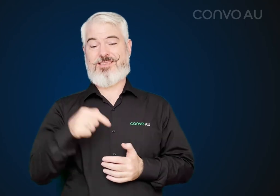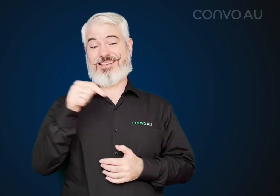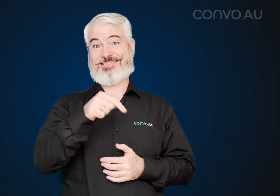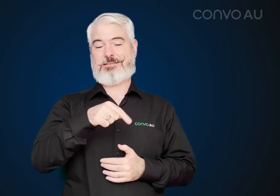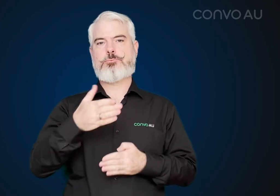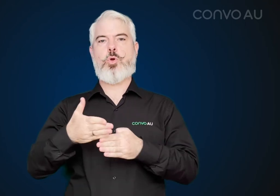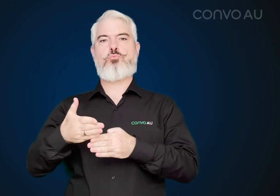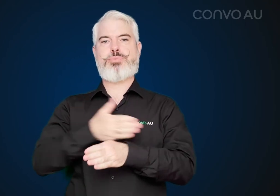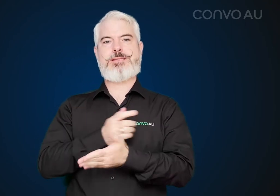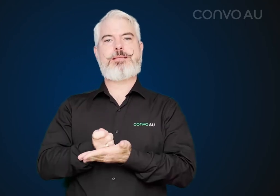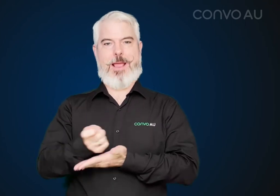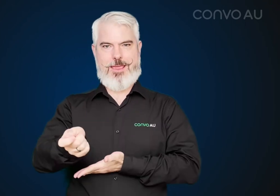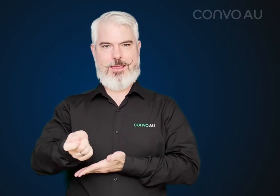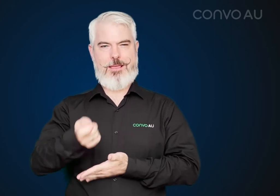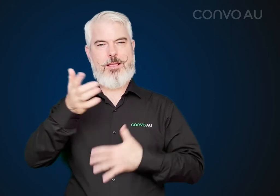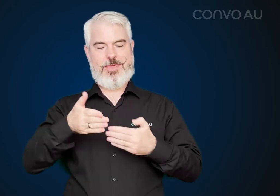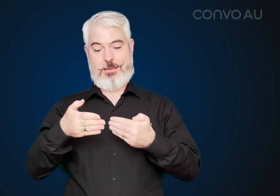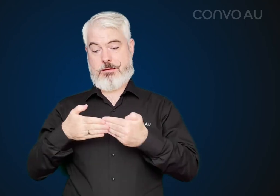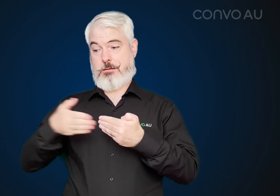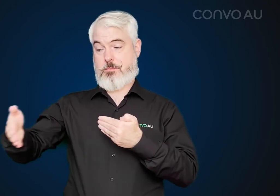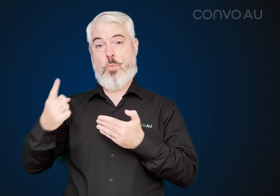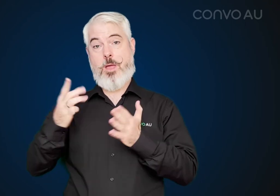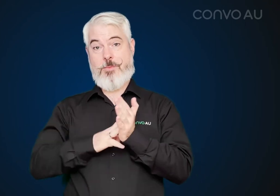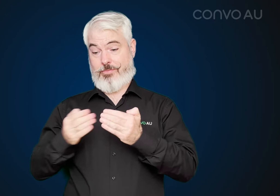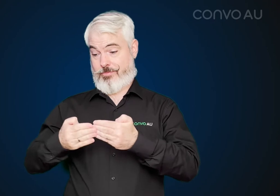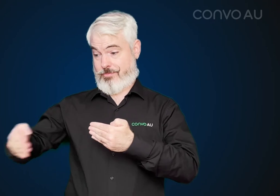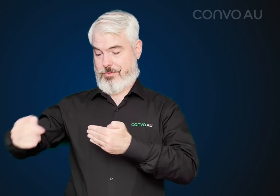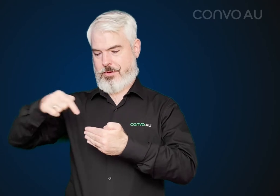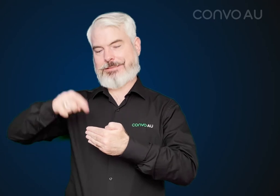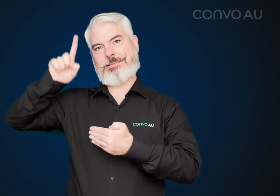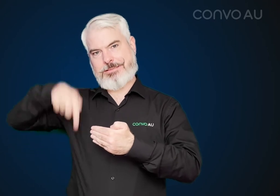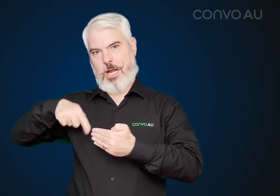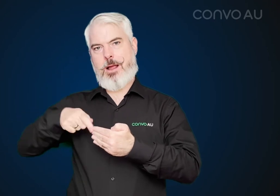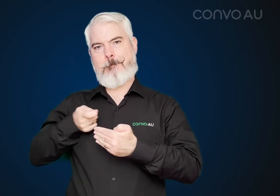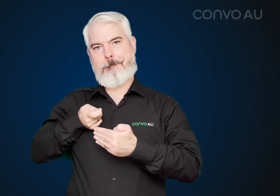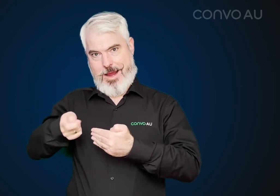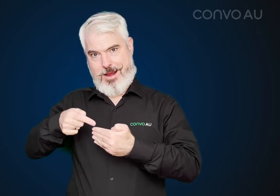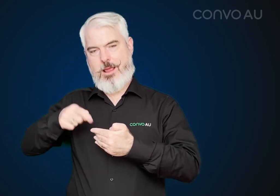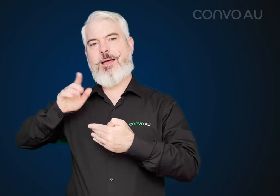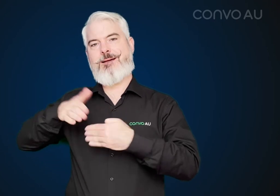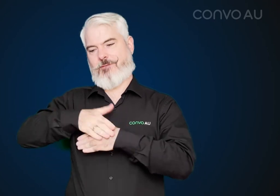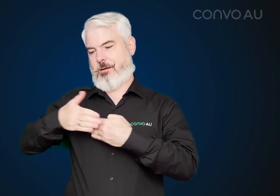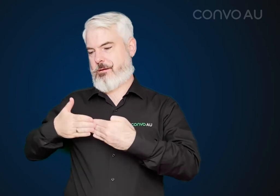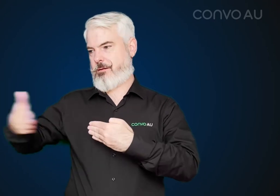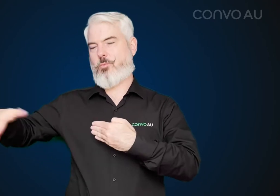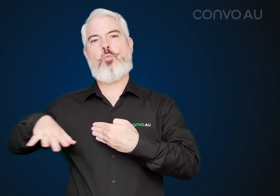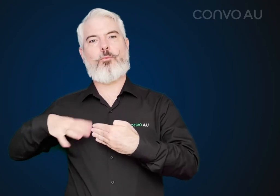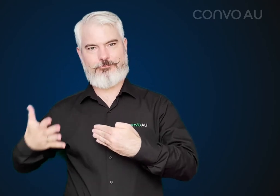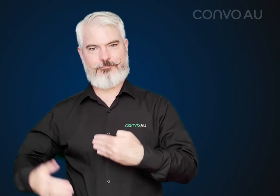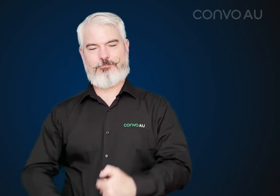Your monthly plan is prepaid in advance, which means you pay for this month at the start of the month.